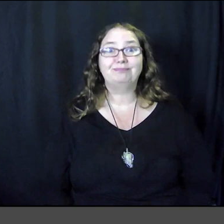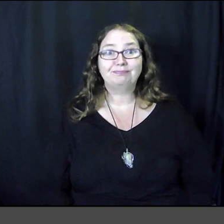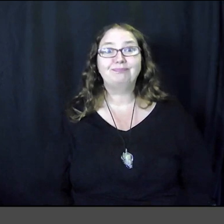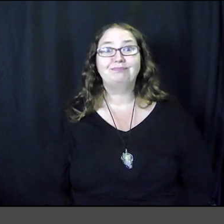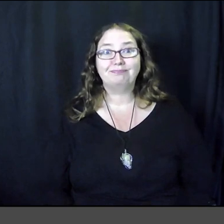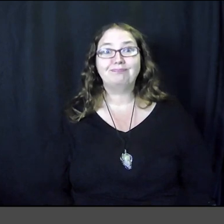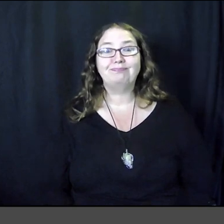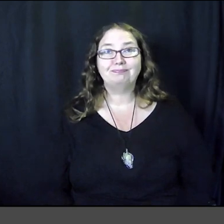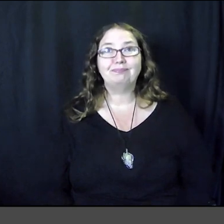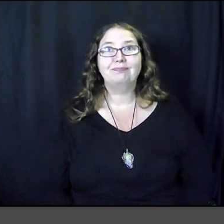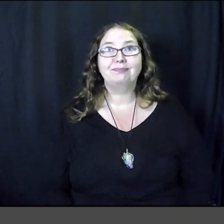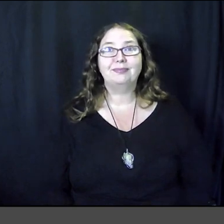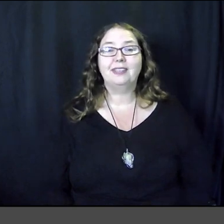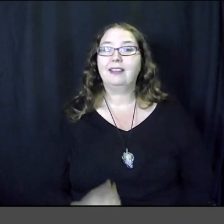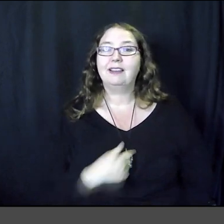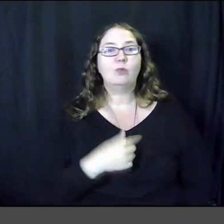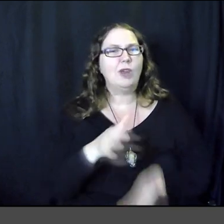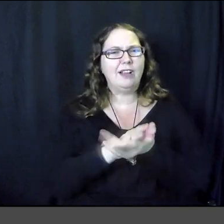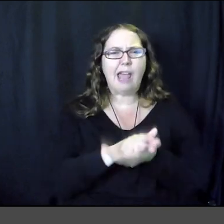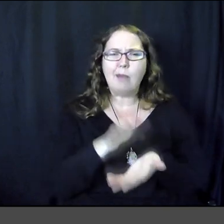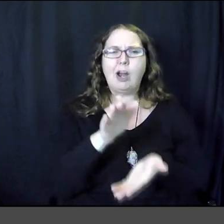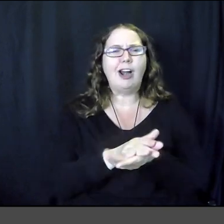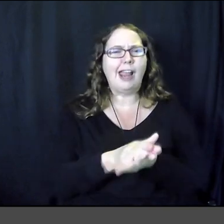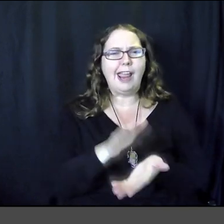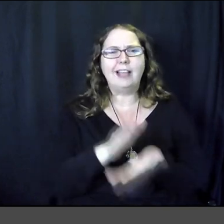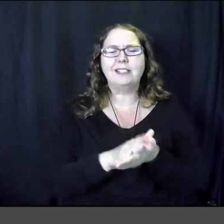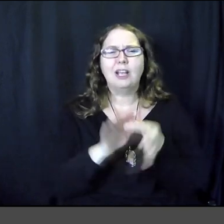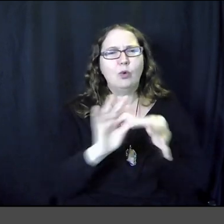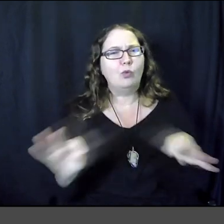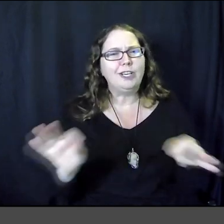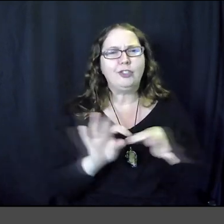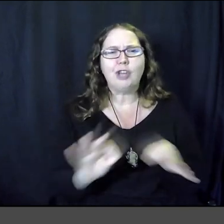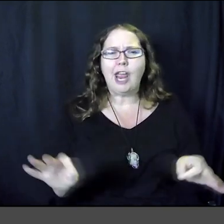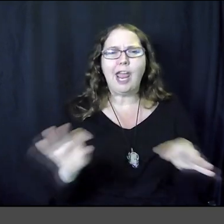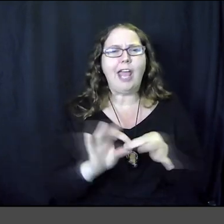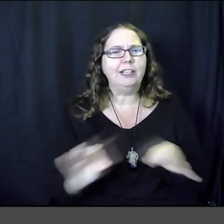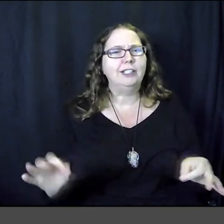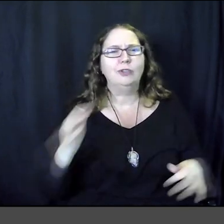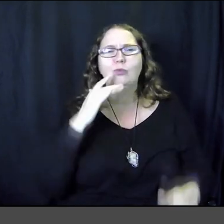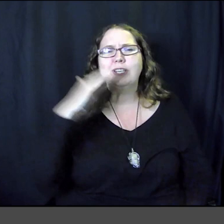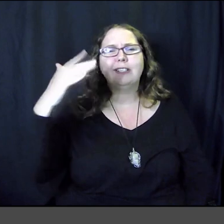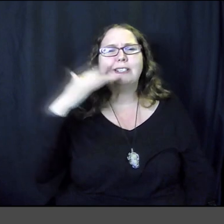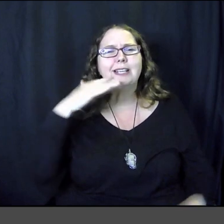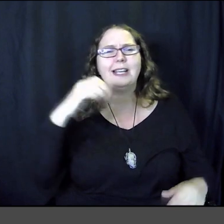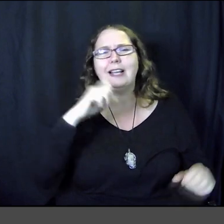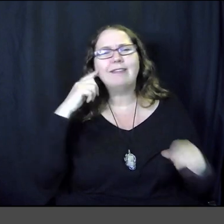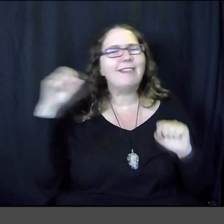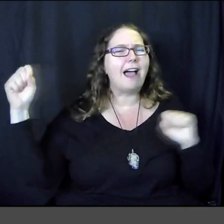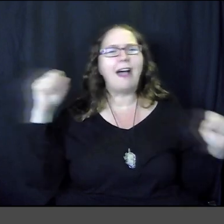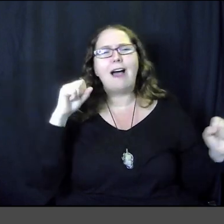WE DO CHANTS AND WE SING OUT LOUD. AND WE READ OUT LOUD AND I READ THE POEM AND WE READ IT TOGETHER.